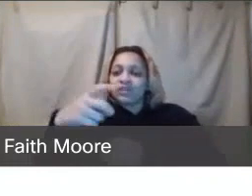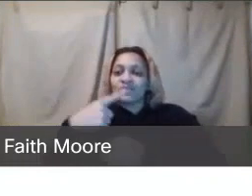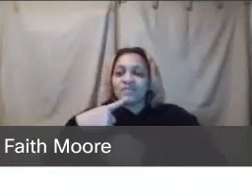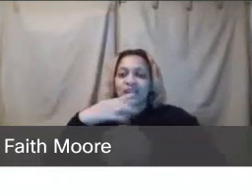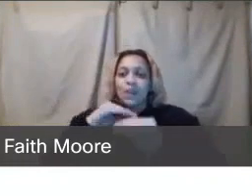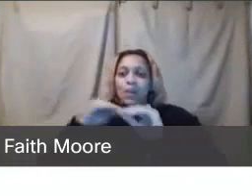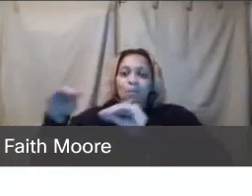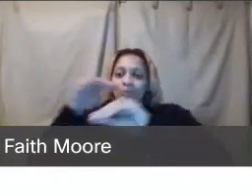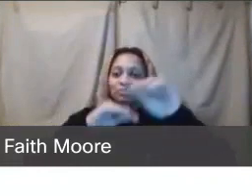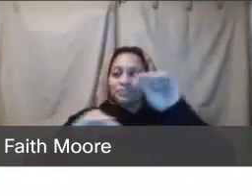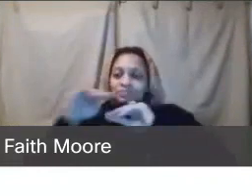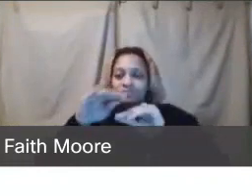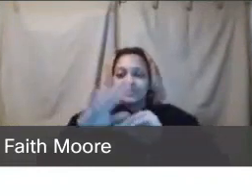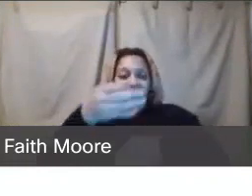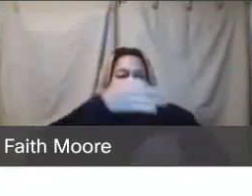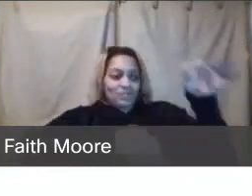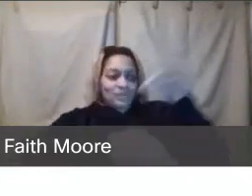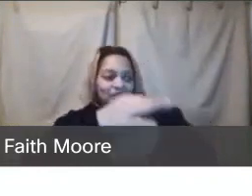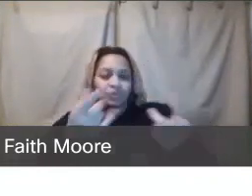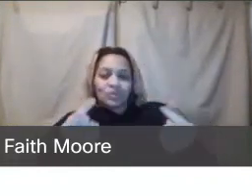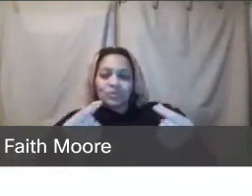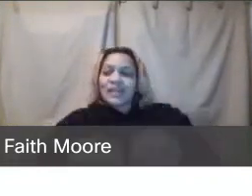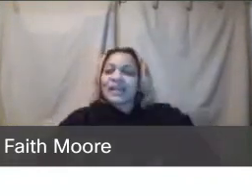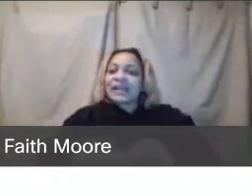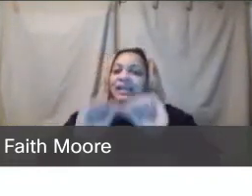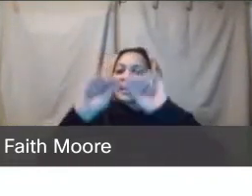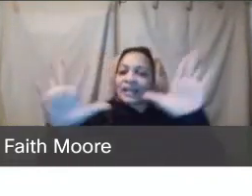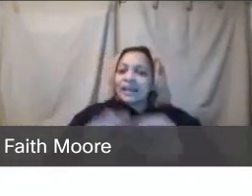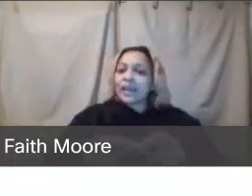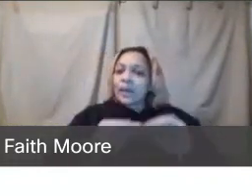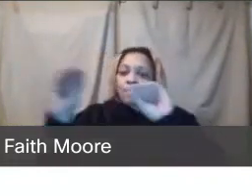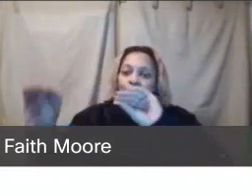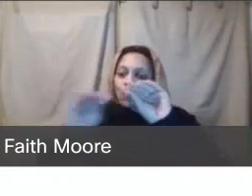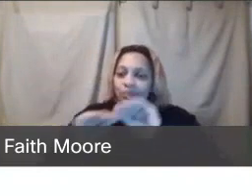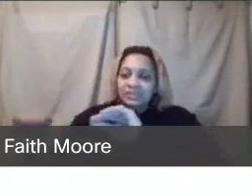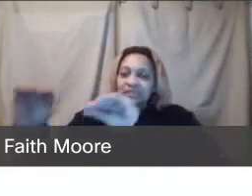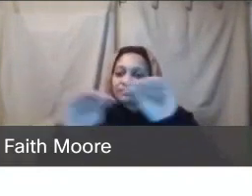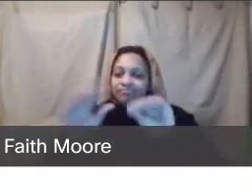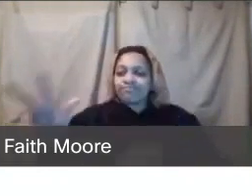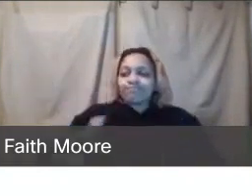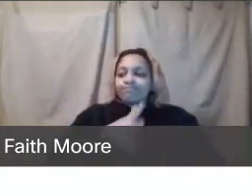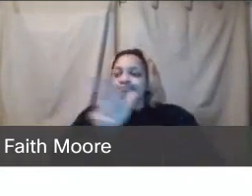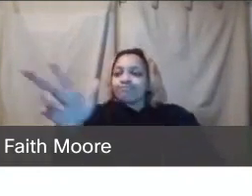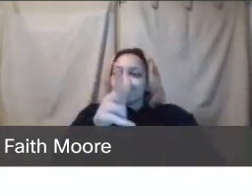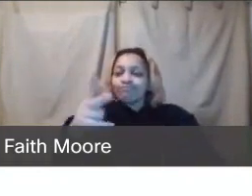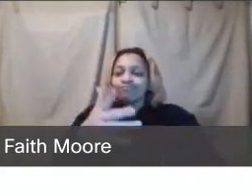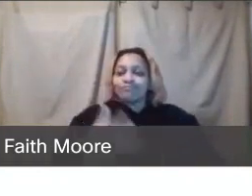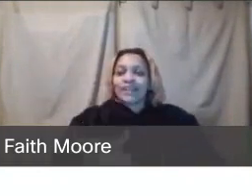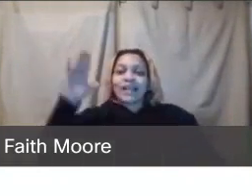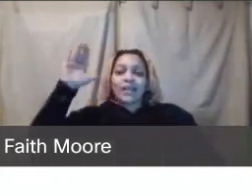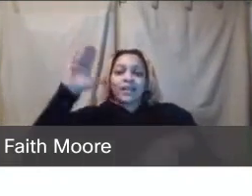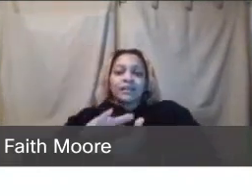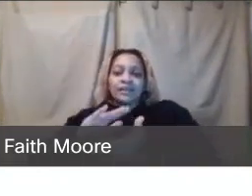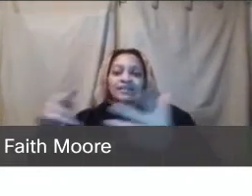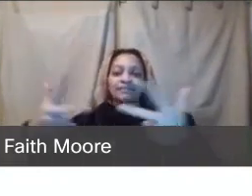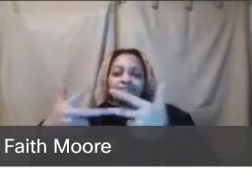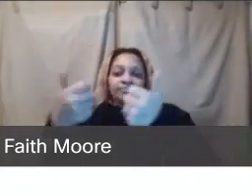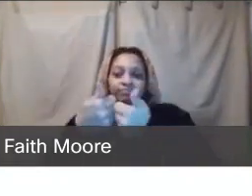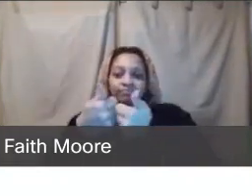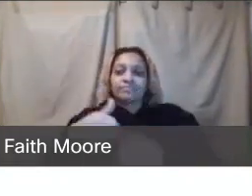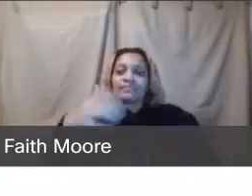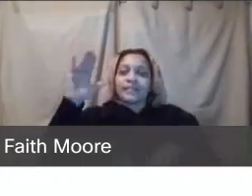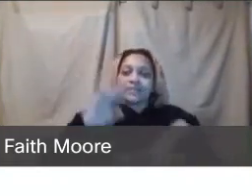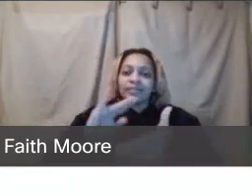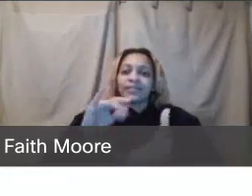And the exchange for this is clear, turning movements, more predictable ones, less risk of conflicts, and potential collisions and designated areas for all roadway users.